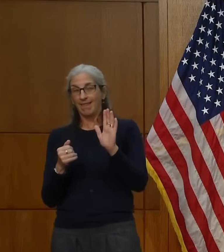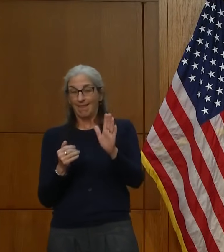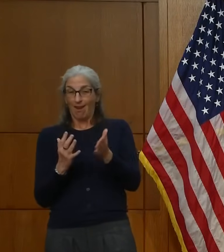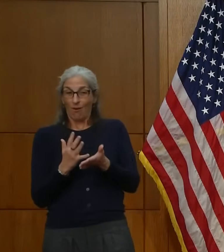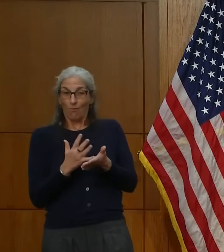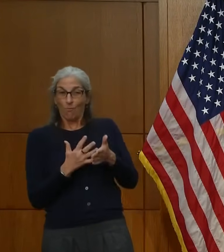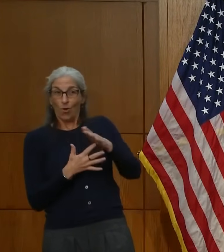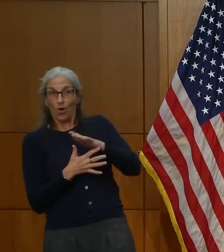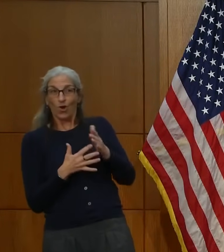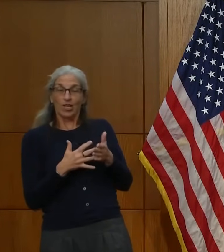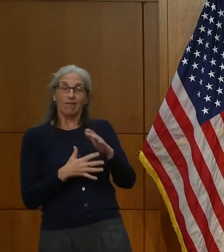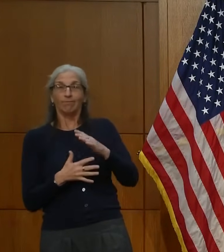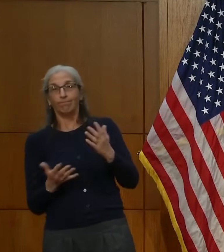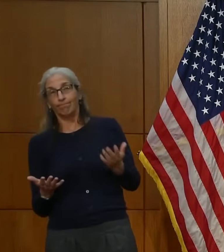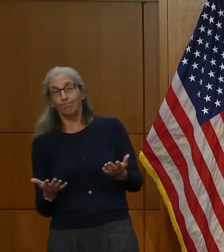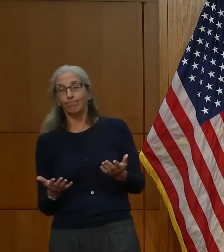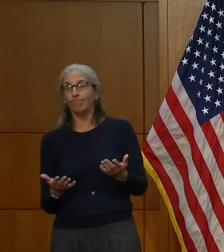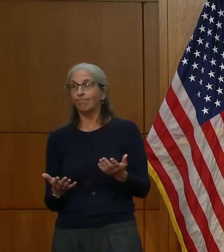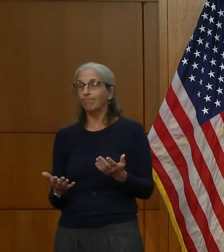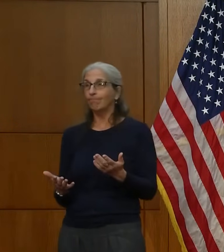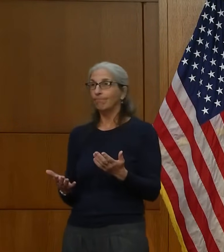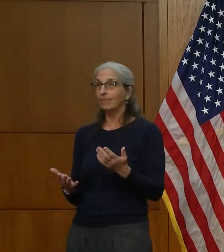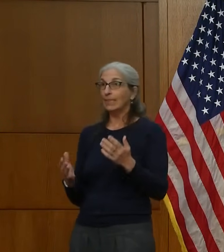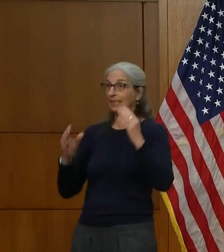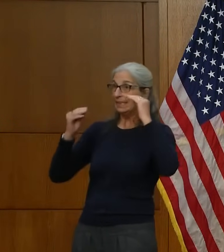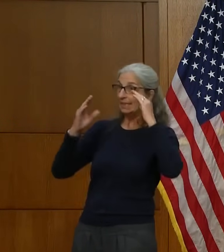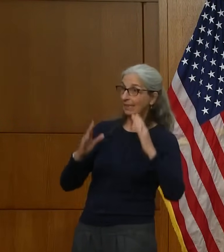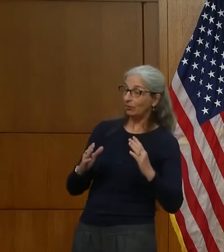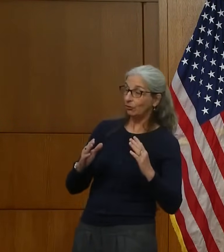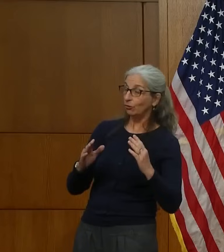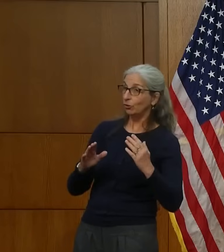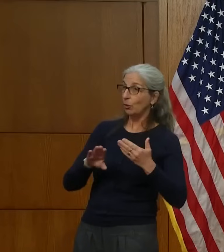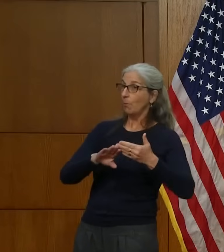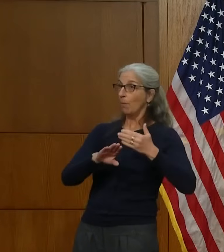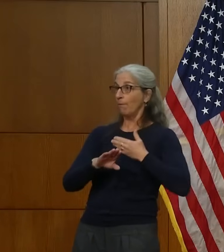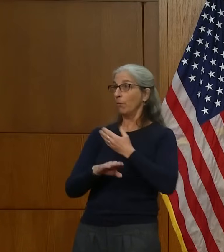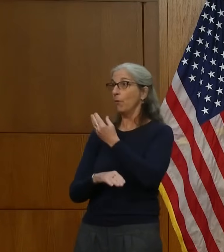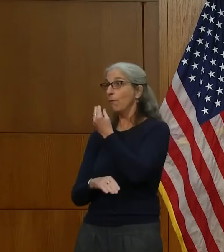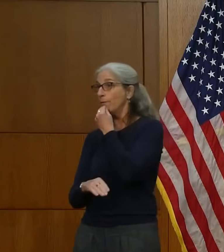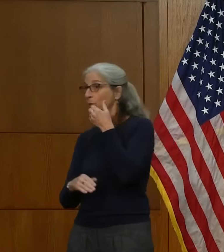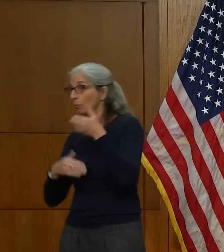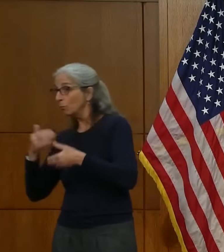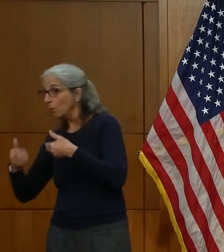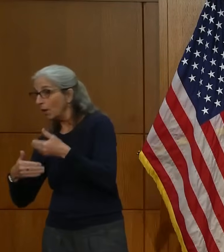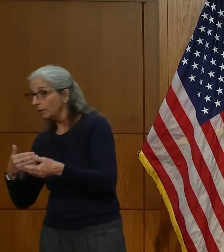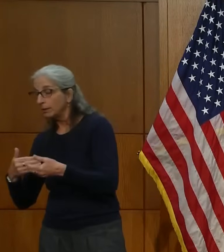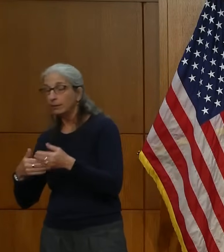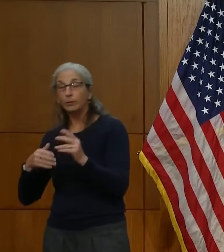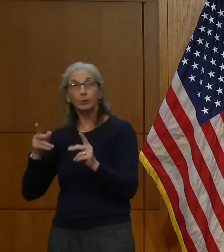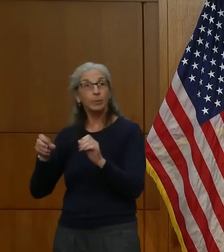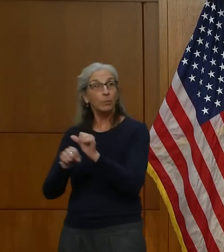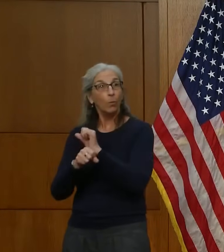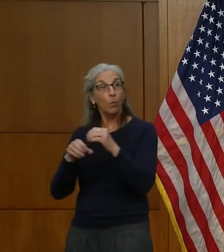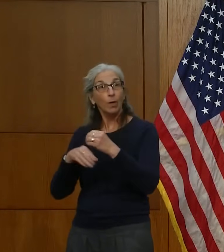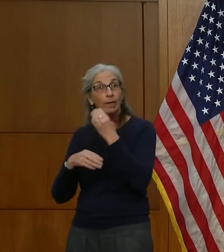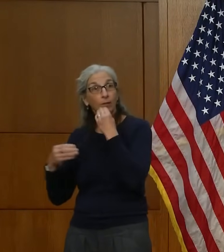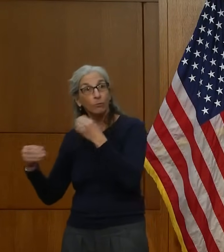VERY IMPORTANT. AS FAR AS YOU KNOW WHERE. THERE WILL BE IN